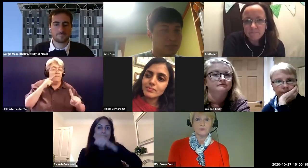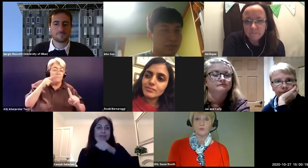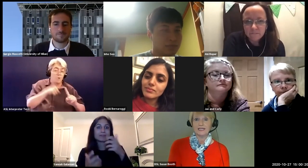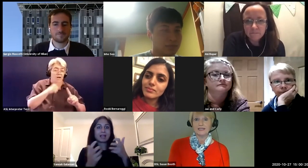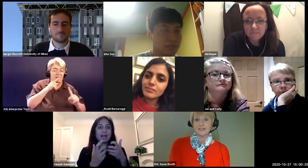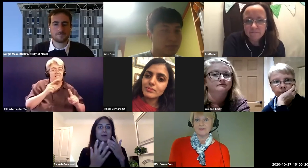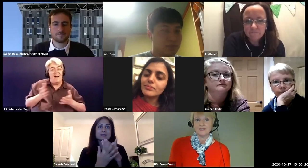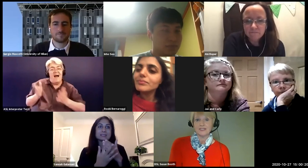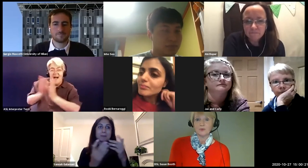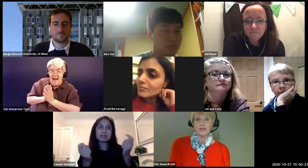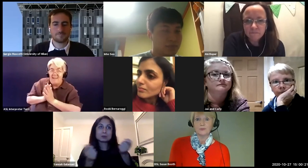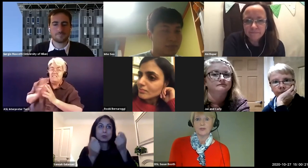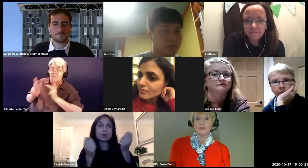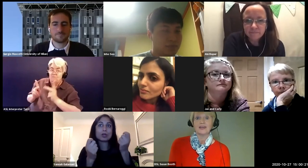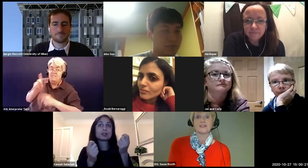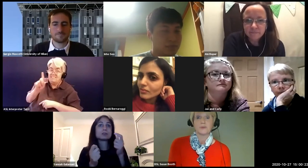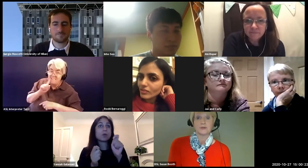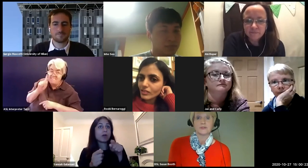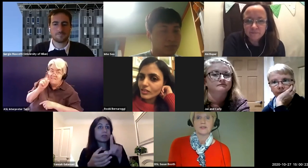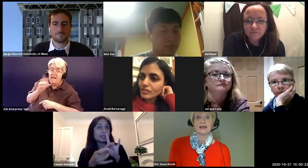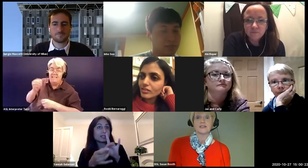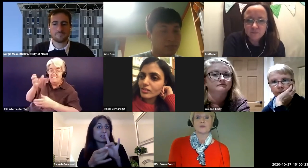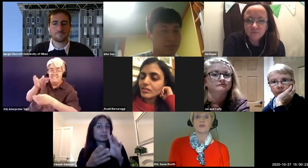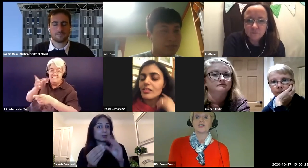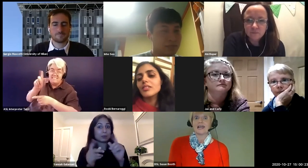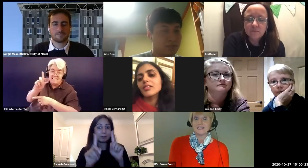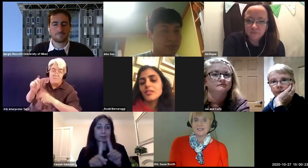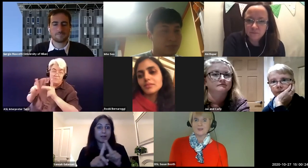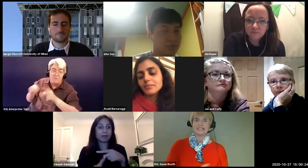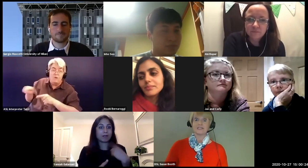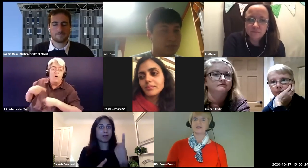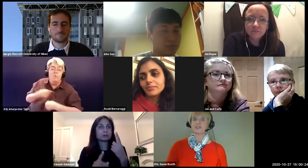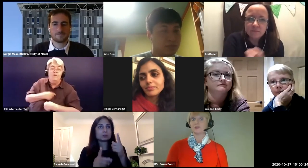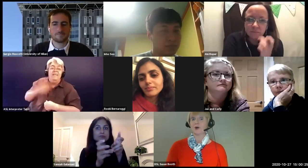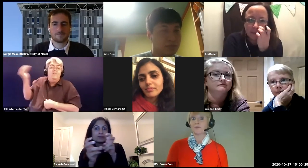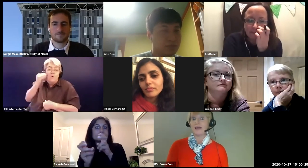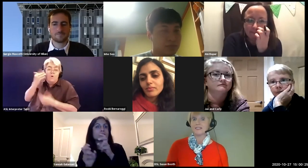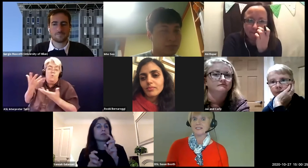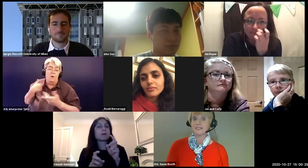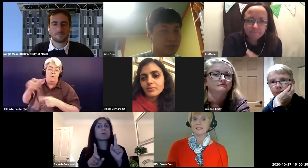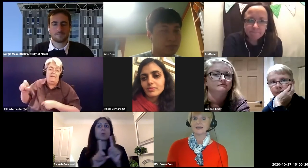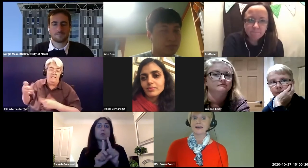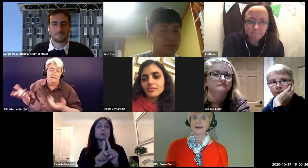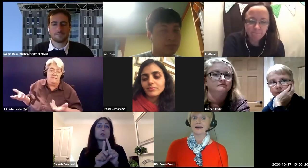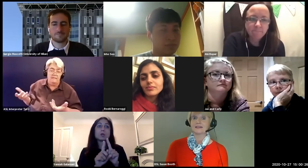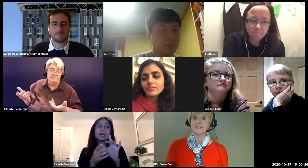we as deaf and disabled people are the experts as to which accessibility features work best and so